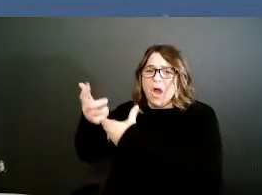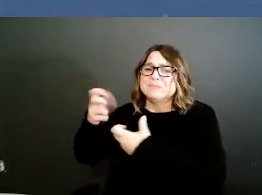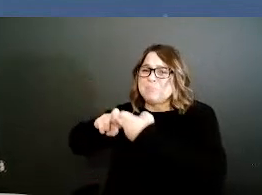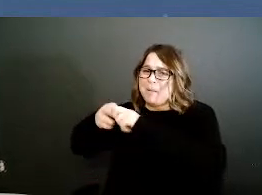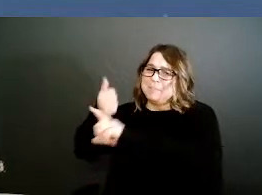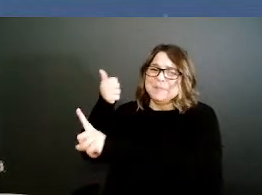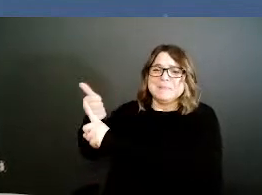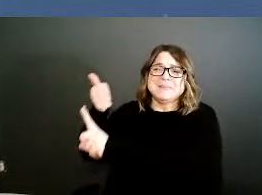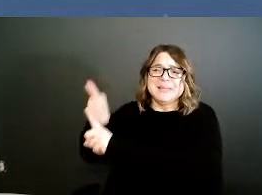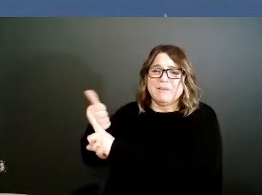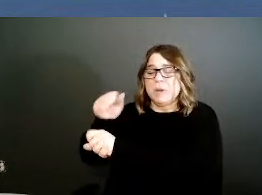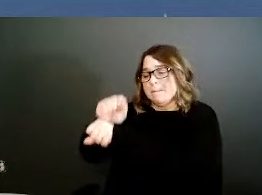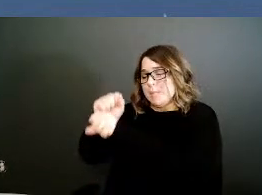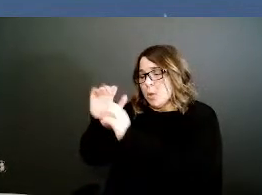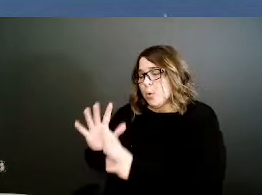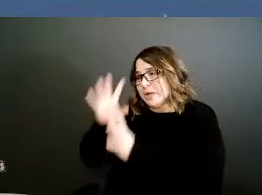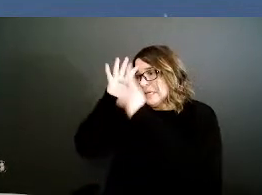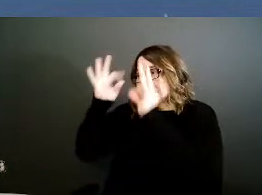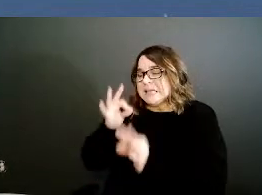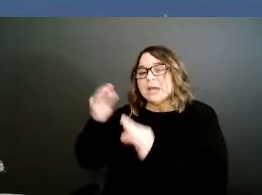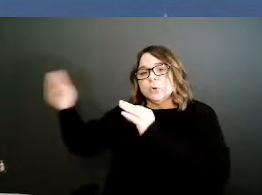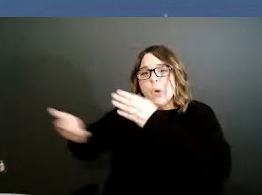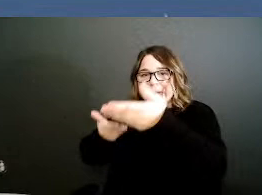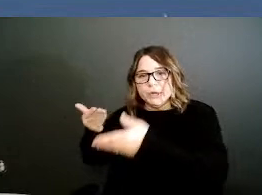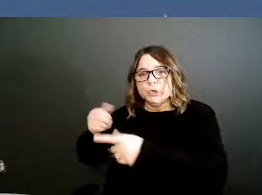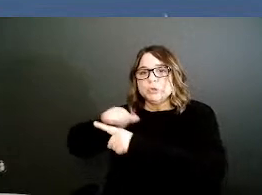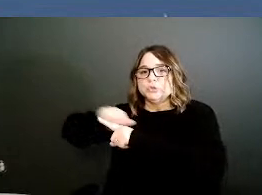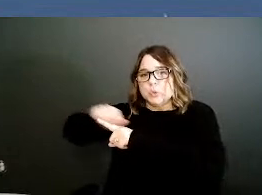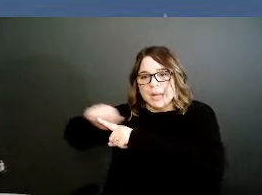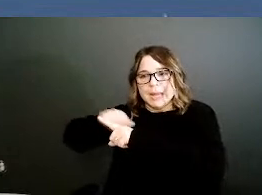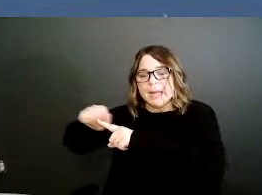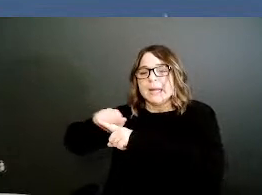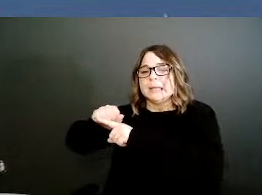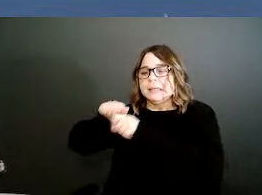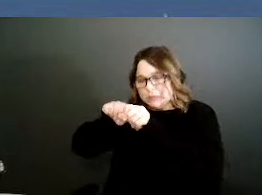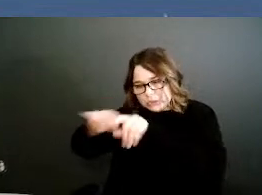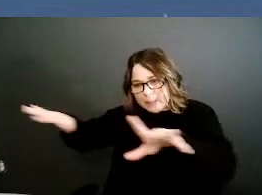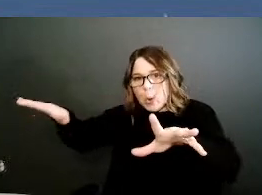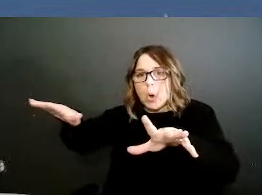AND AFTER THE MURDER OF GEORGE FLOYD, THERE WAS LOTS OF TALK AND DEFUNDING. [ ALARM ]